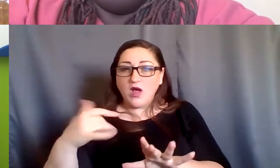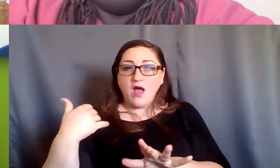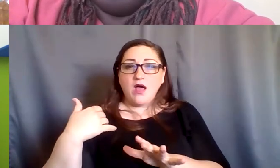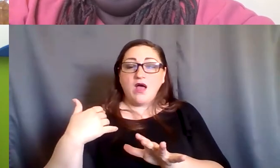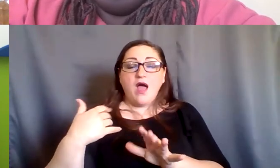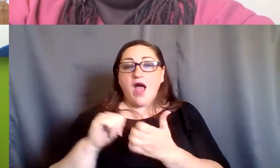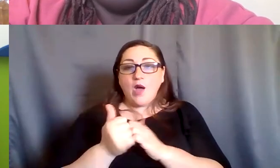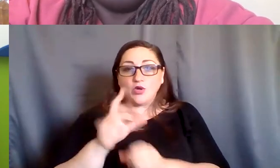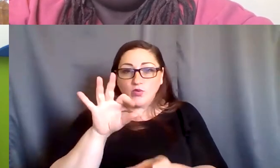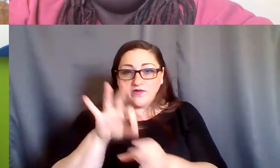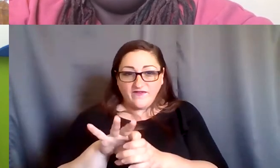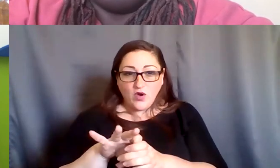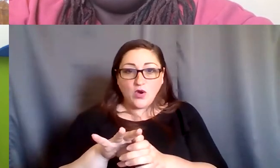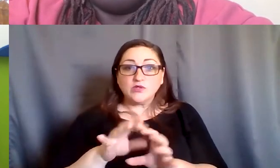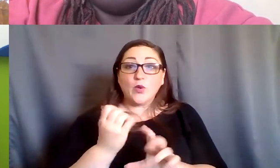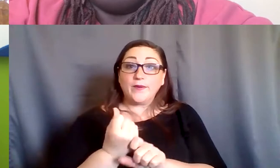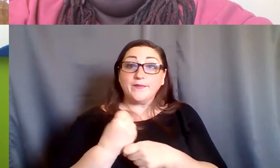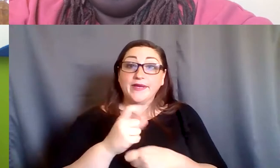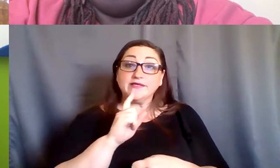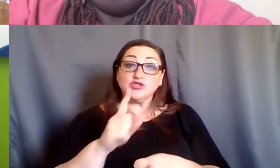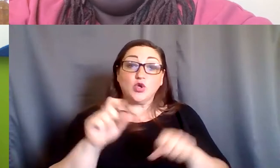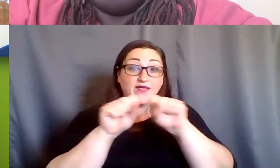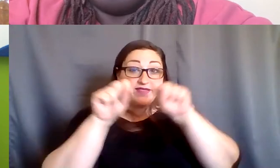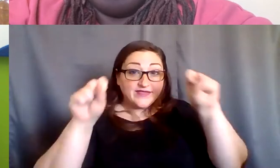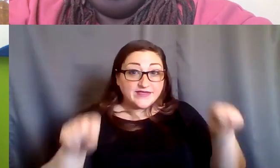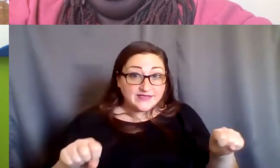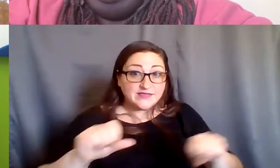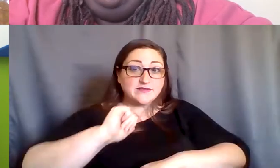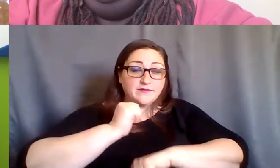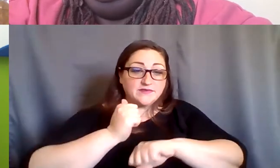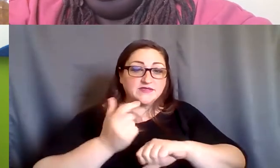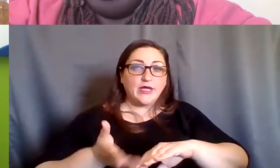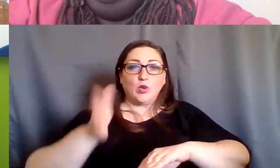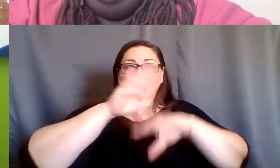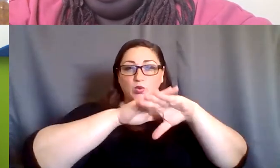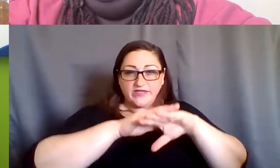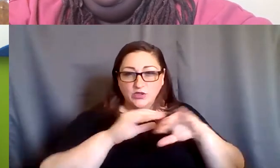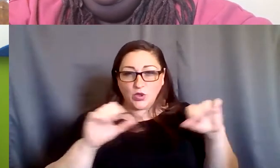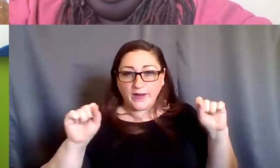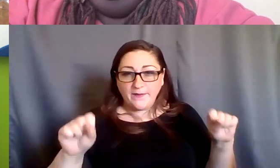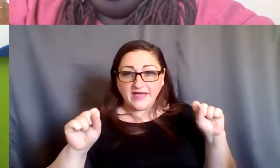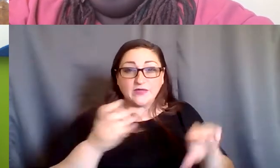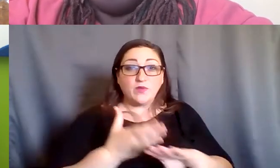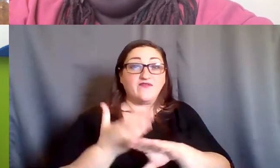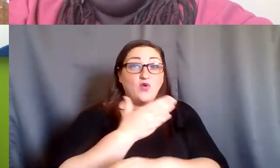And so making sure that these systems are increased in their capacity before Election Day and well afterwards, actually.